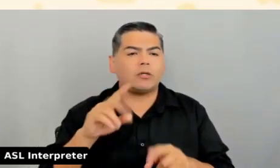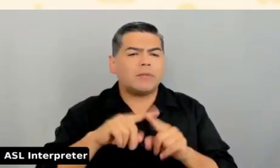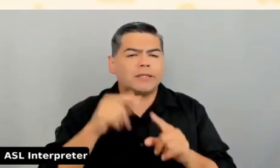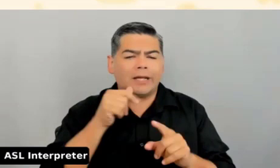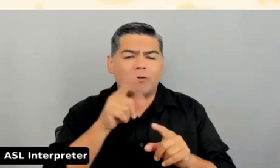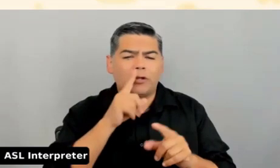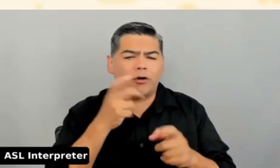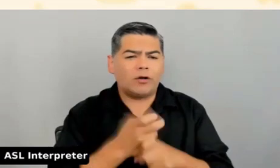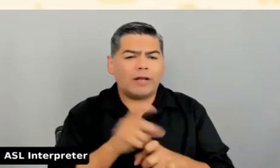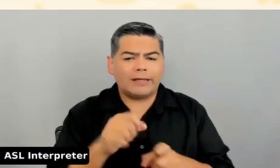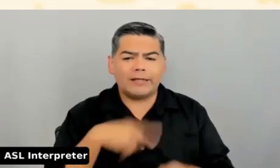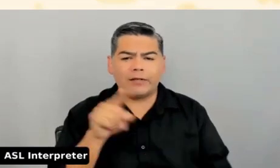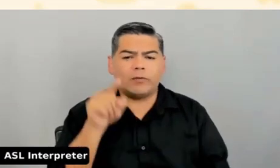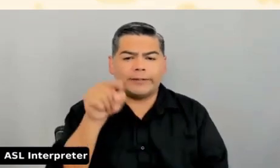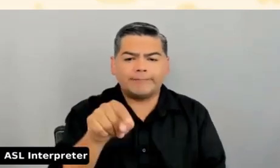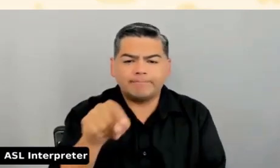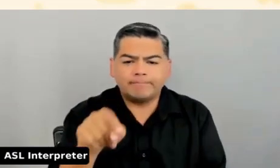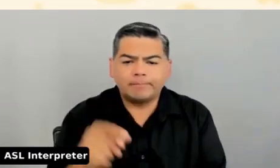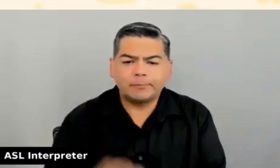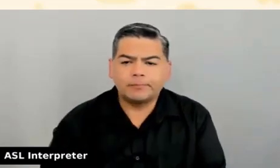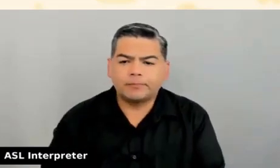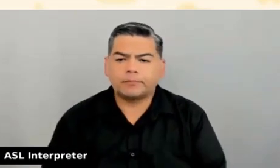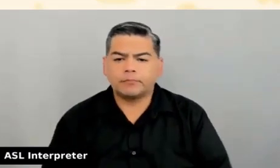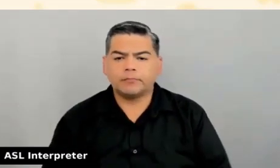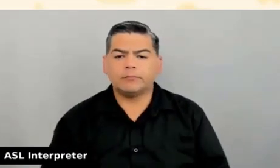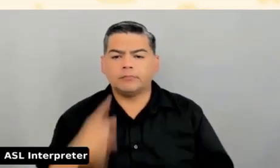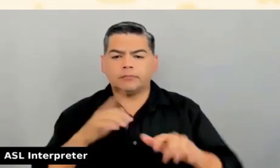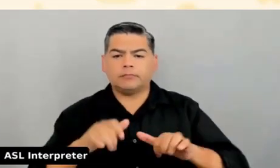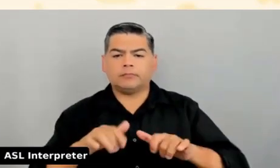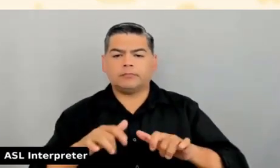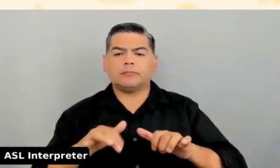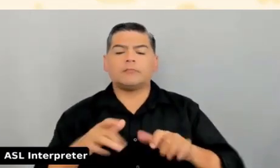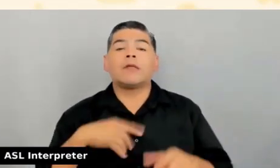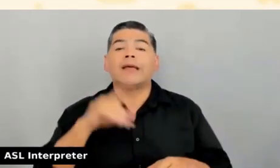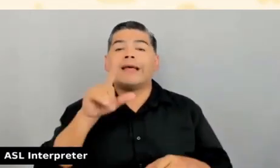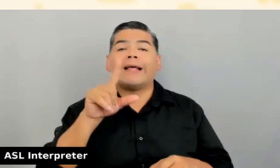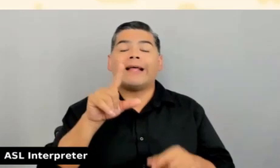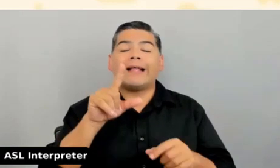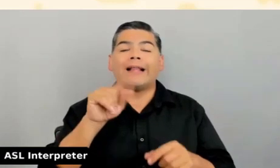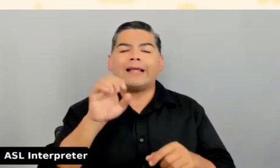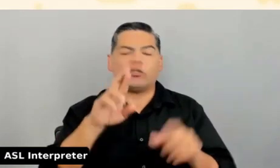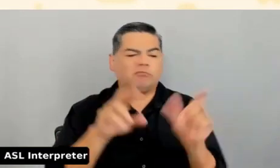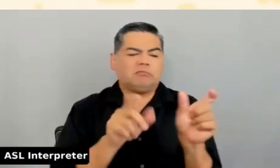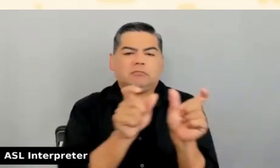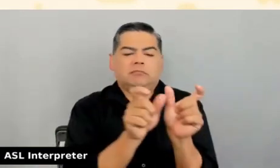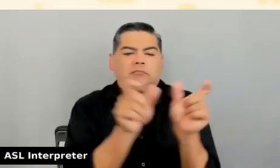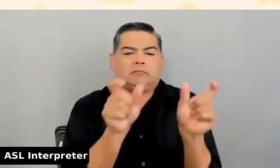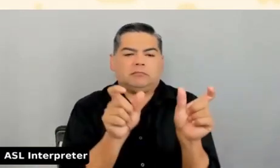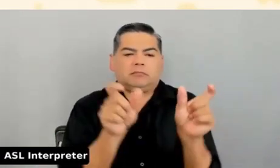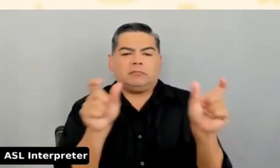I can come here and put in some letter spacing, a 0.2 EM,